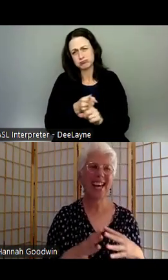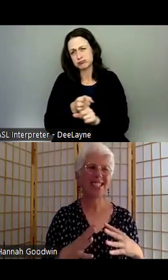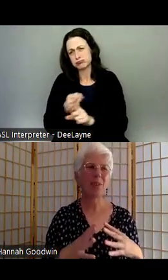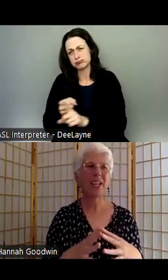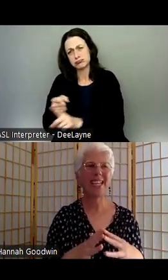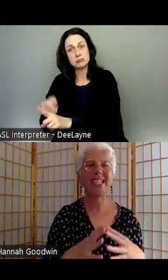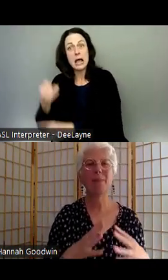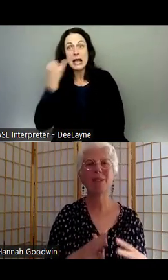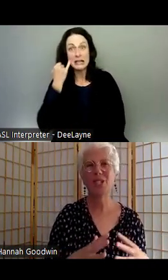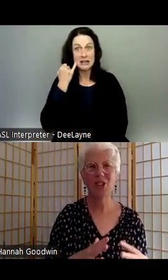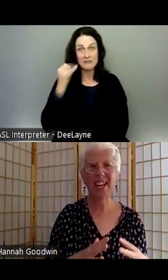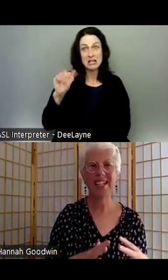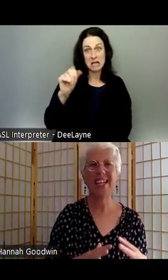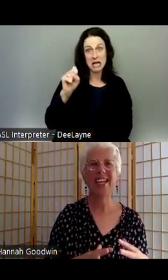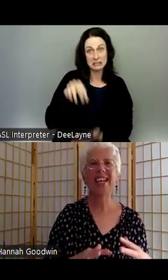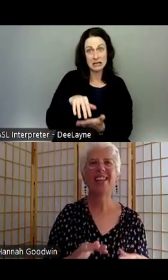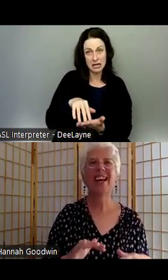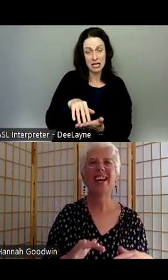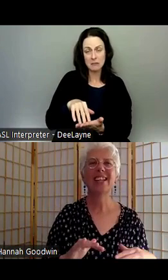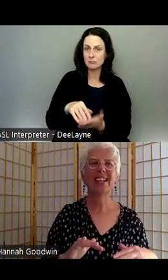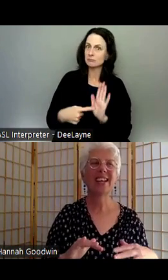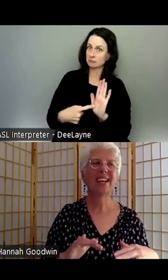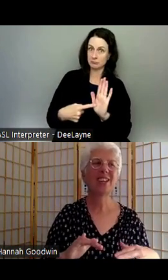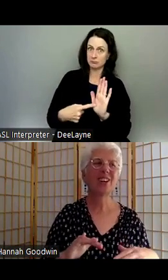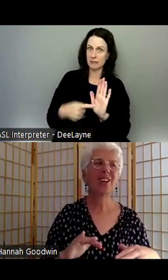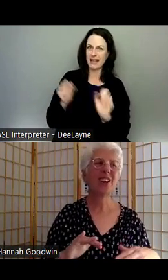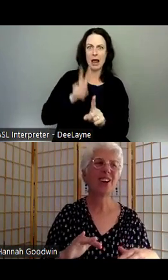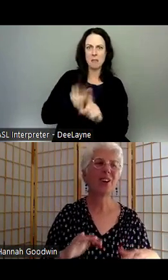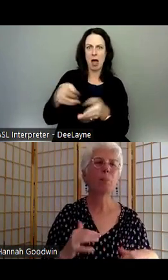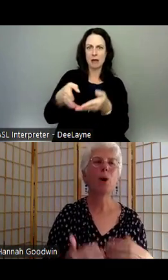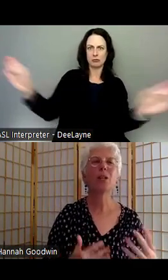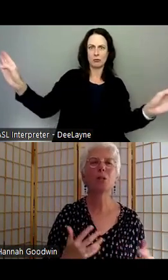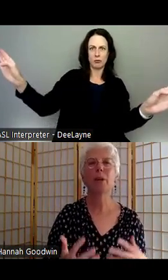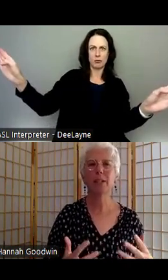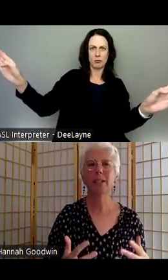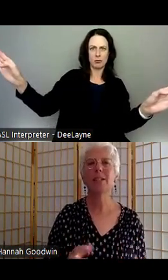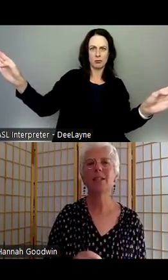and someone can demonstrate that there are components built in,